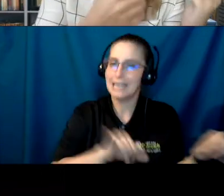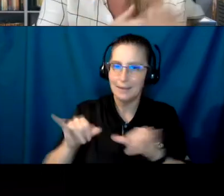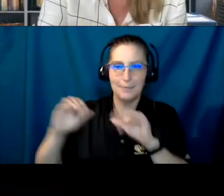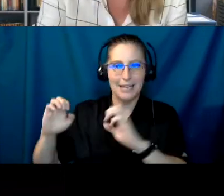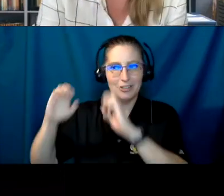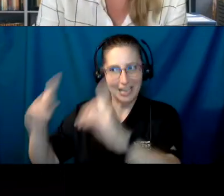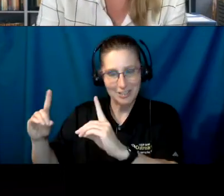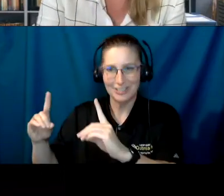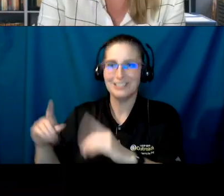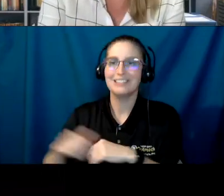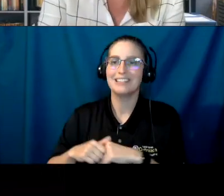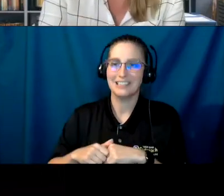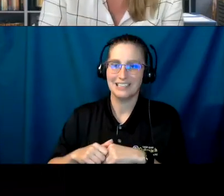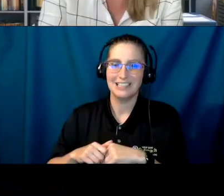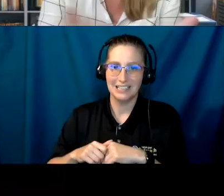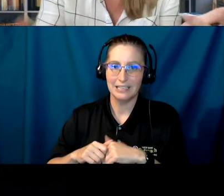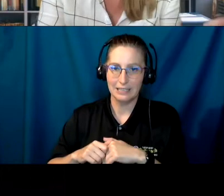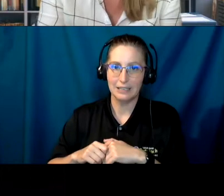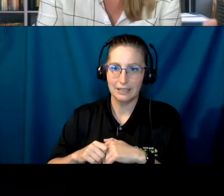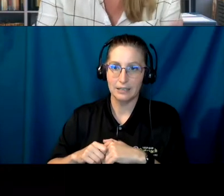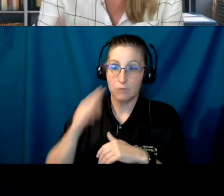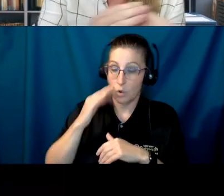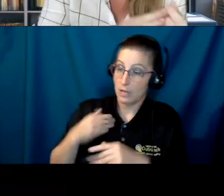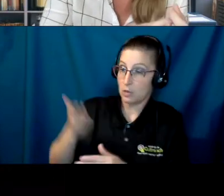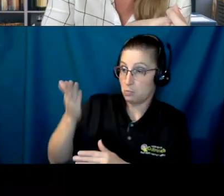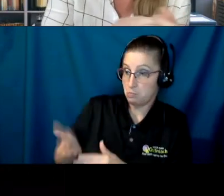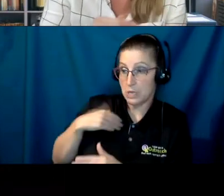you know, this student has, you know, has ADHD. So they might need a fidget spinner